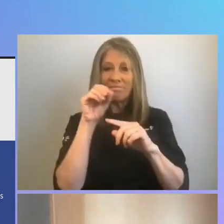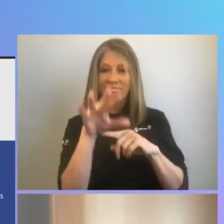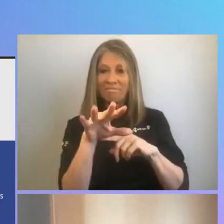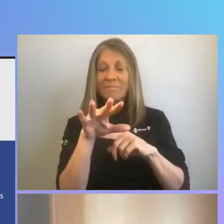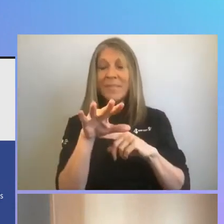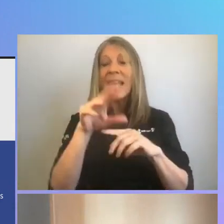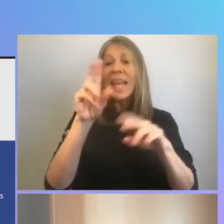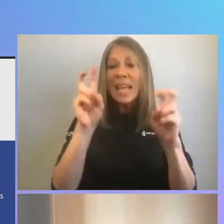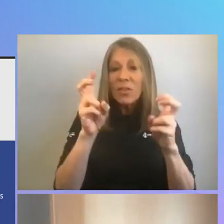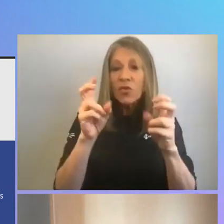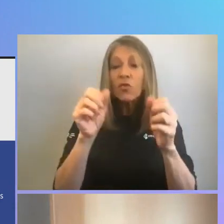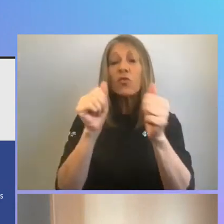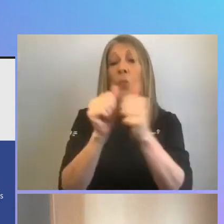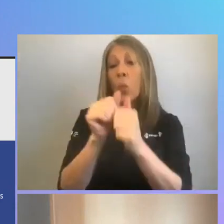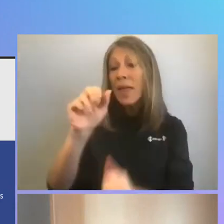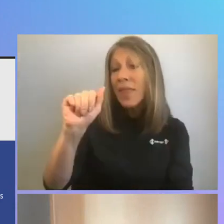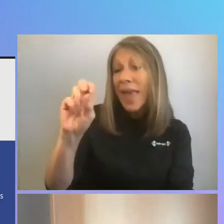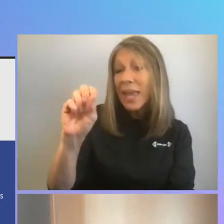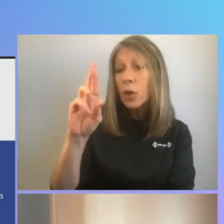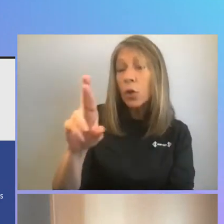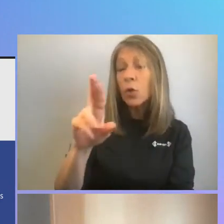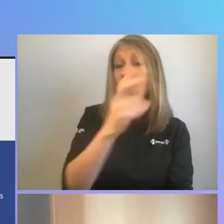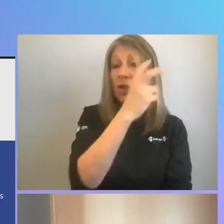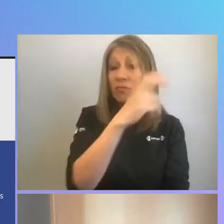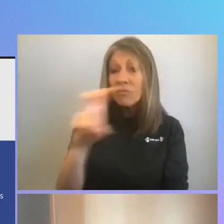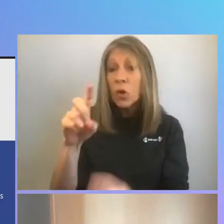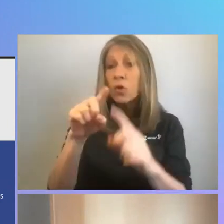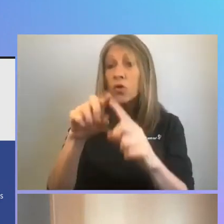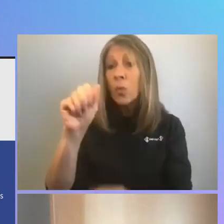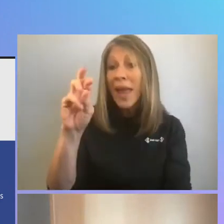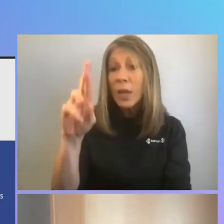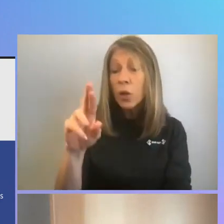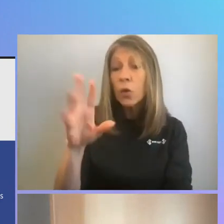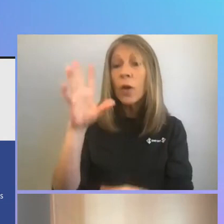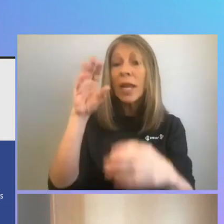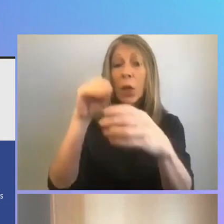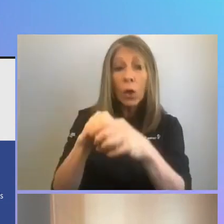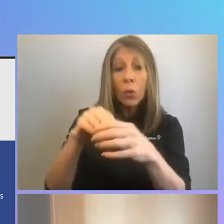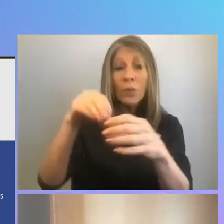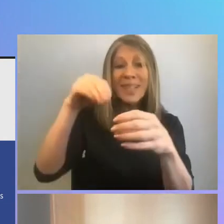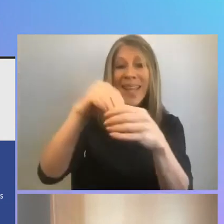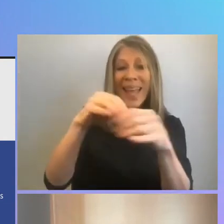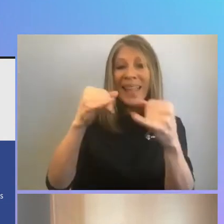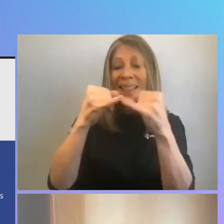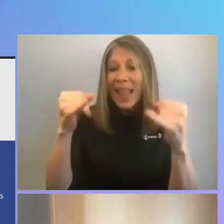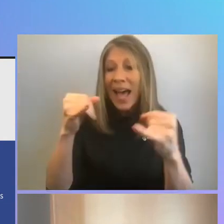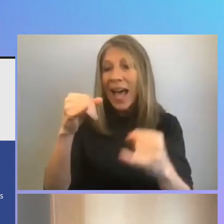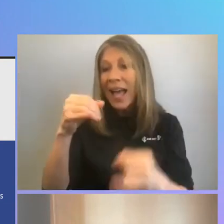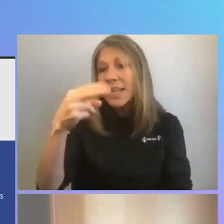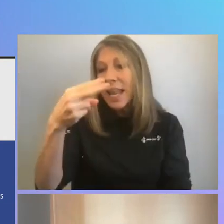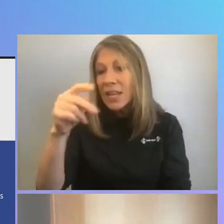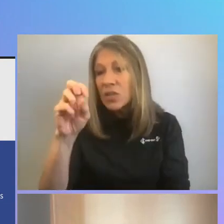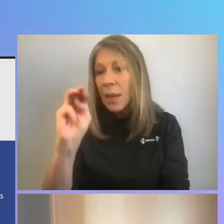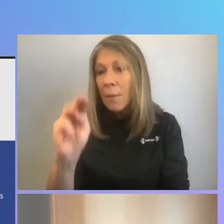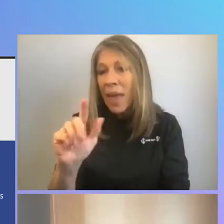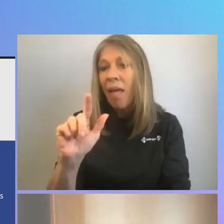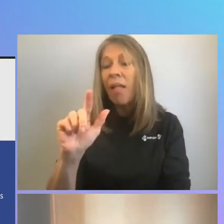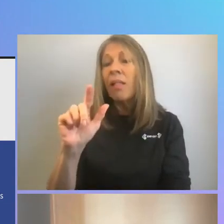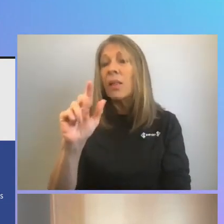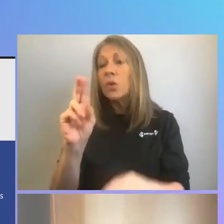angular, the shift over to angular includes inline scripts and custom HTML clashing more with the angular structure